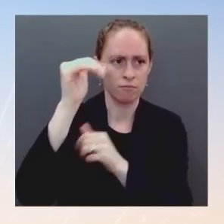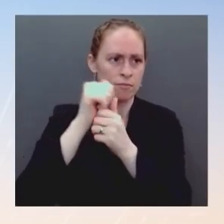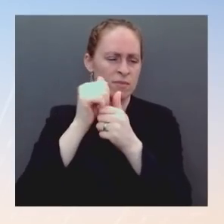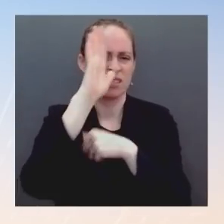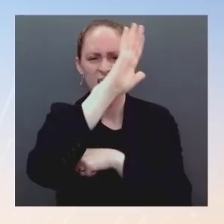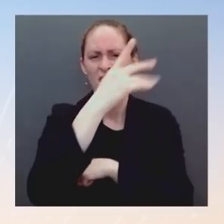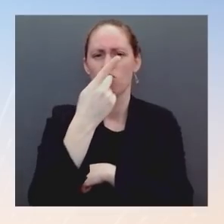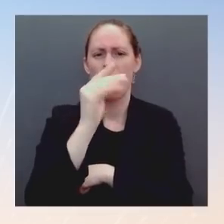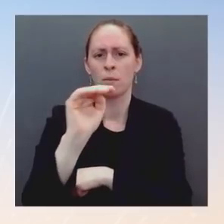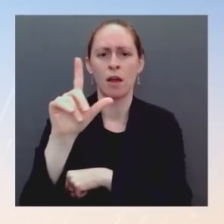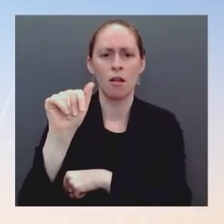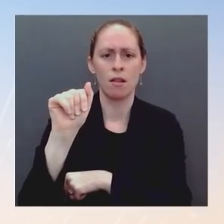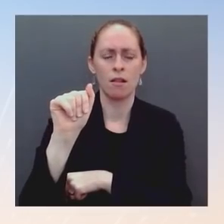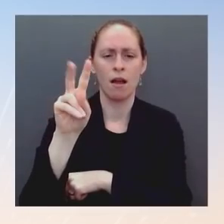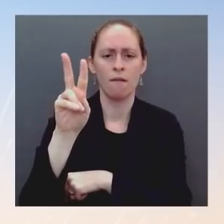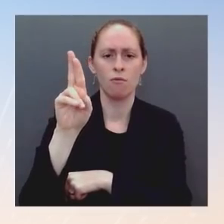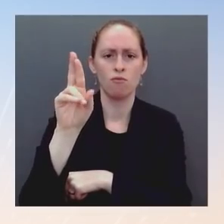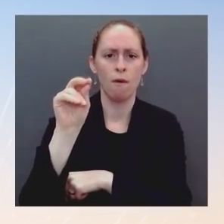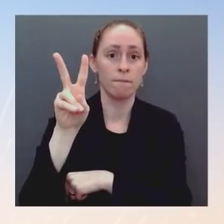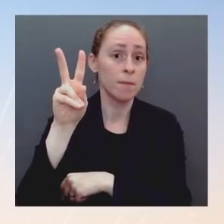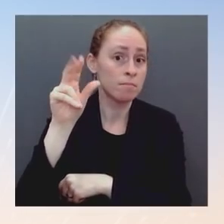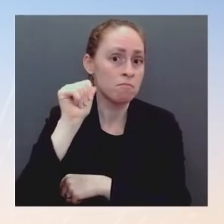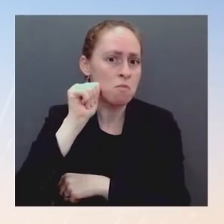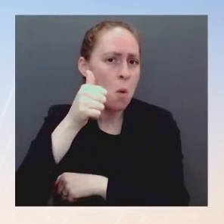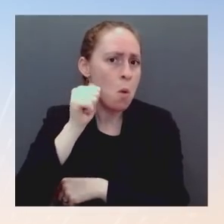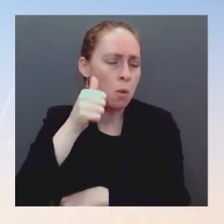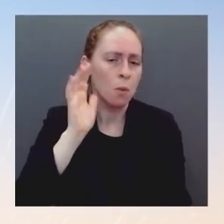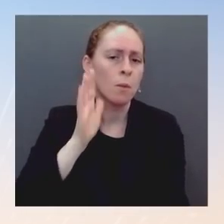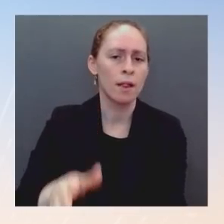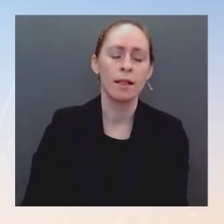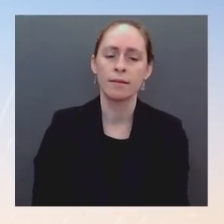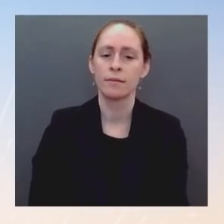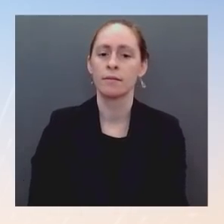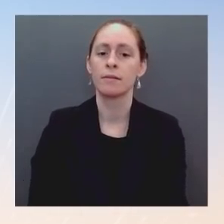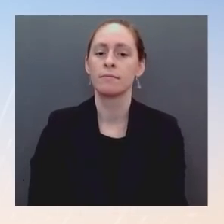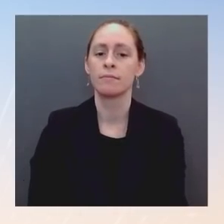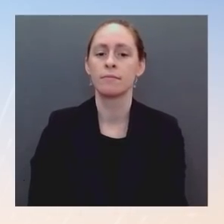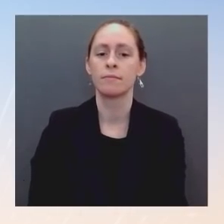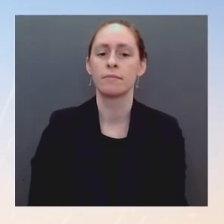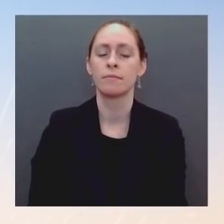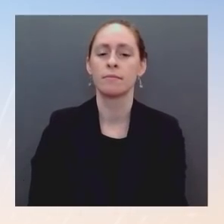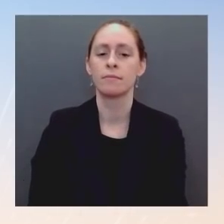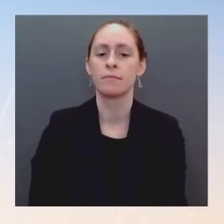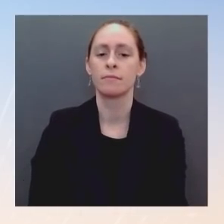But I think we've also been very prioritized and focused on --